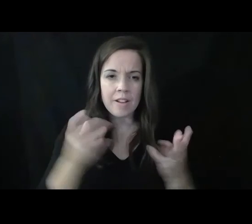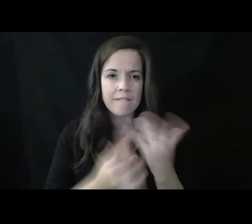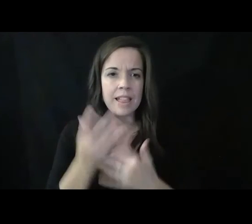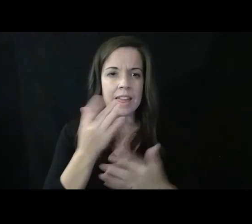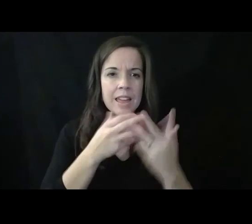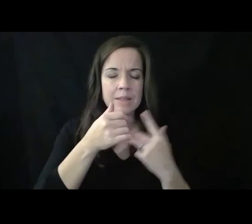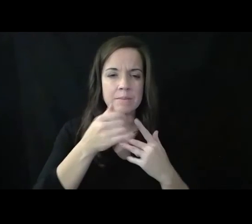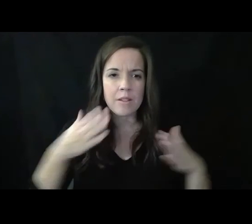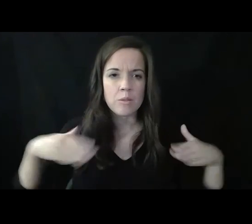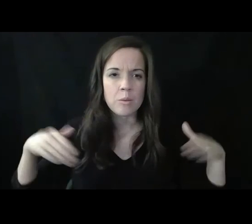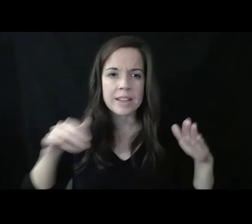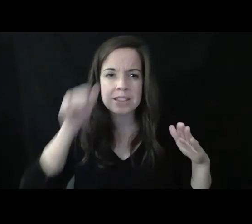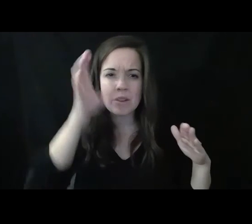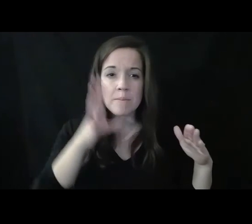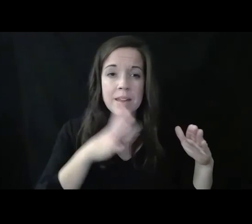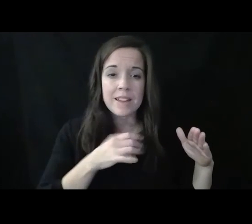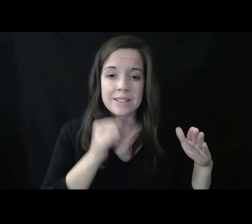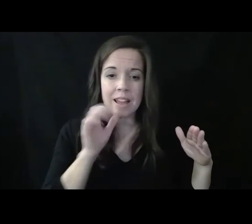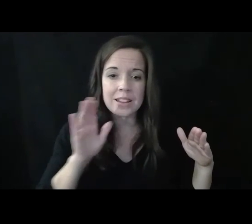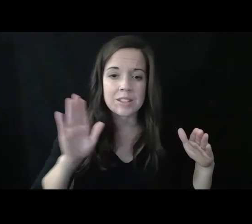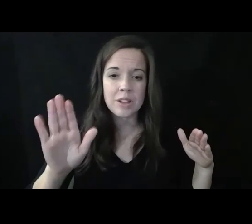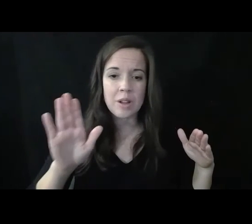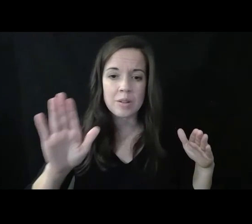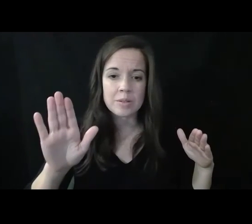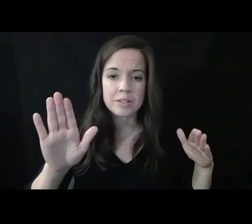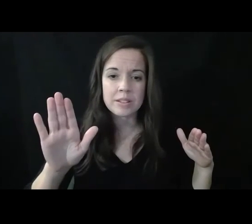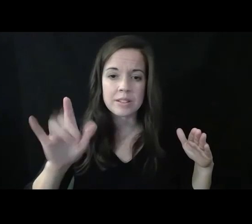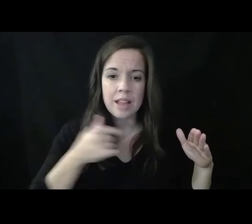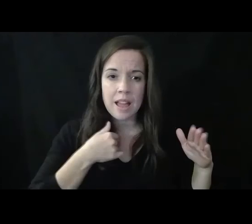not his own? I’d been raised, a good girl, to house